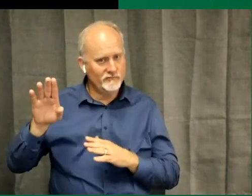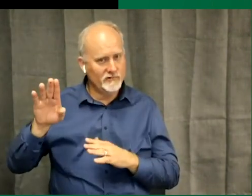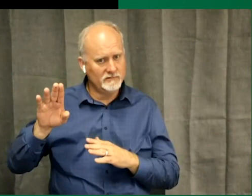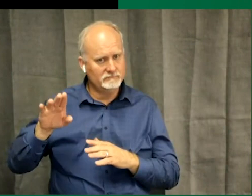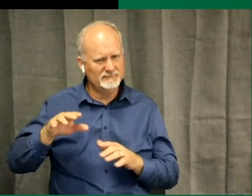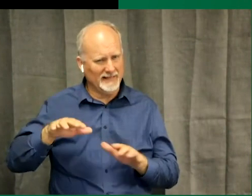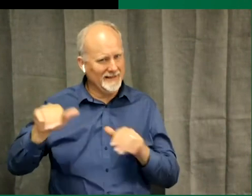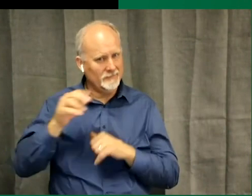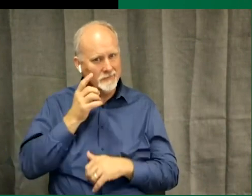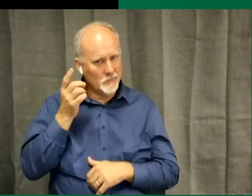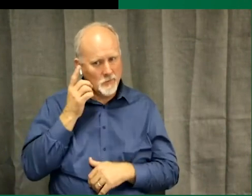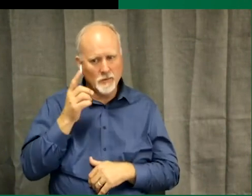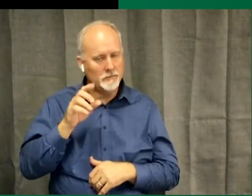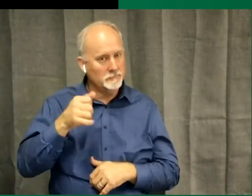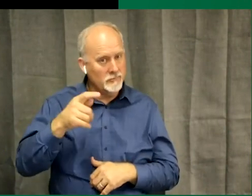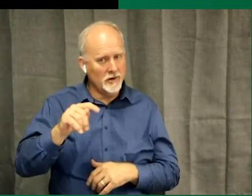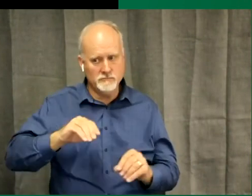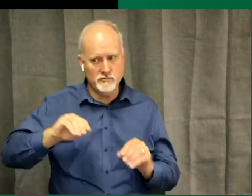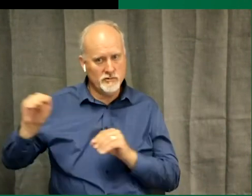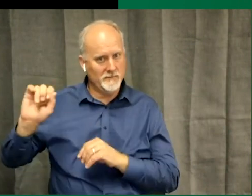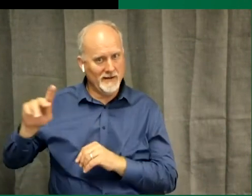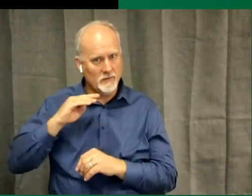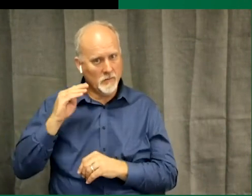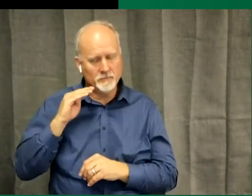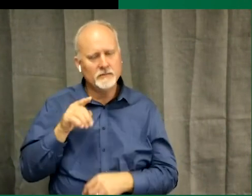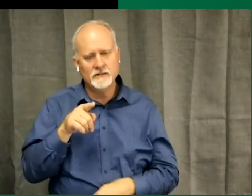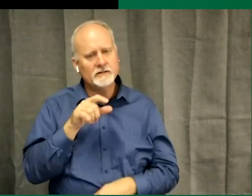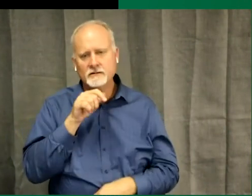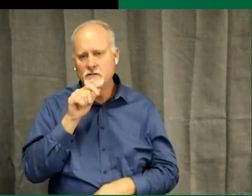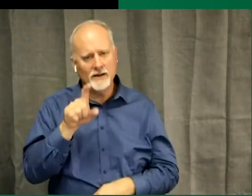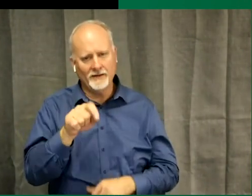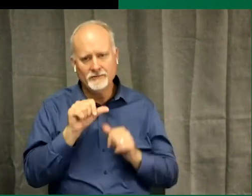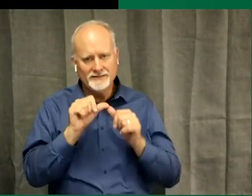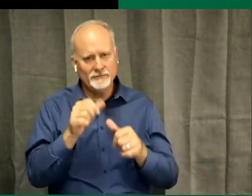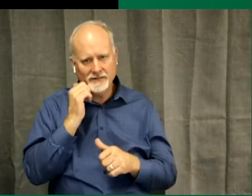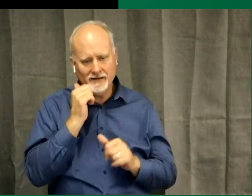or your apartment and moving home to family you do not have to continue daily health check so